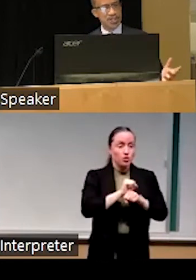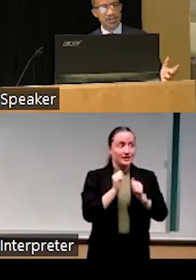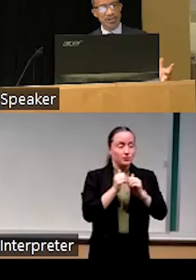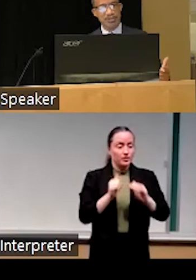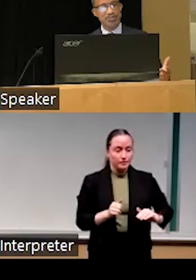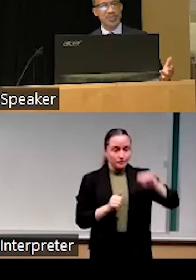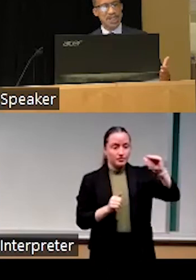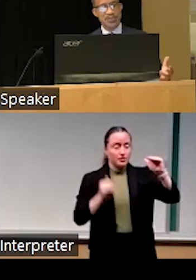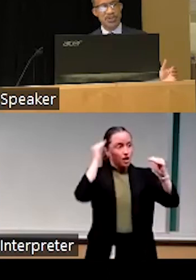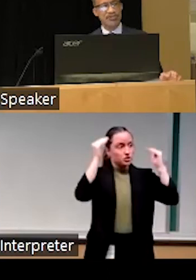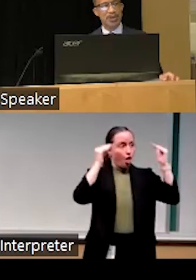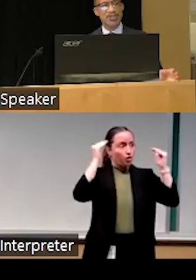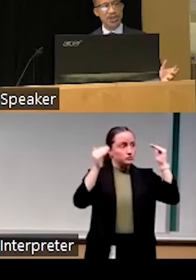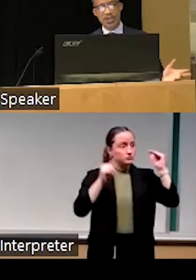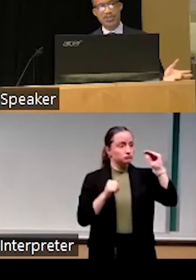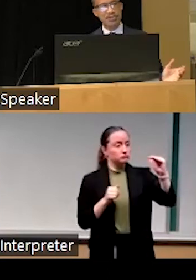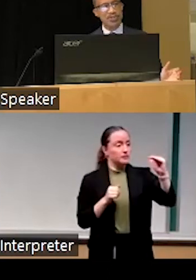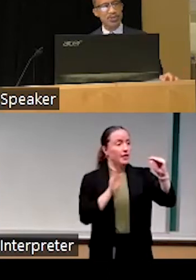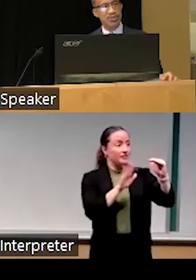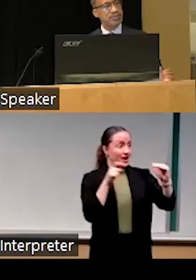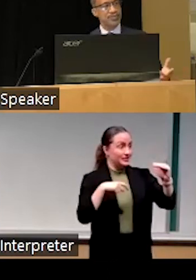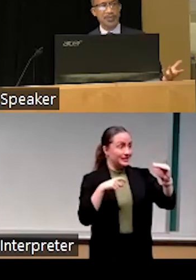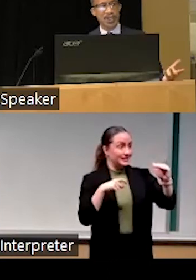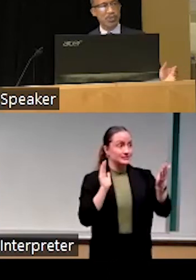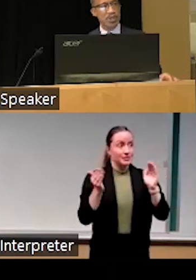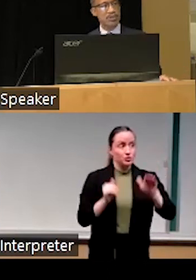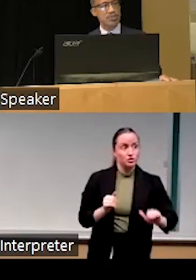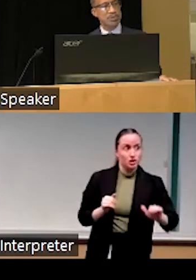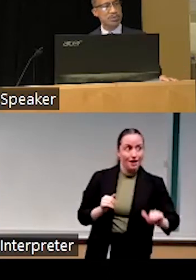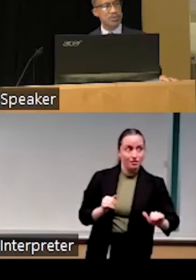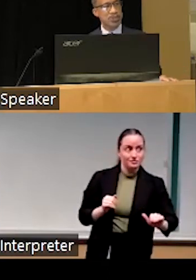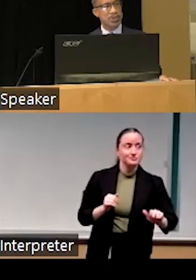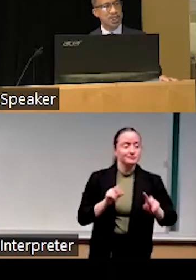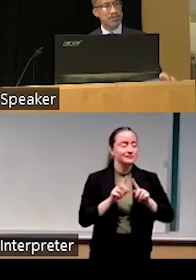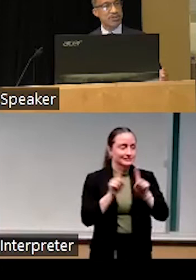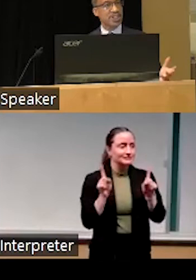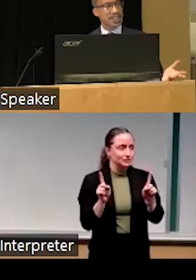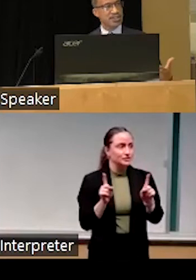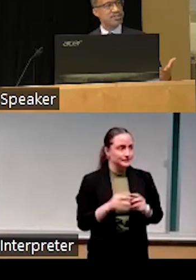particular needs for their families very much different than say what what would be for a latent